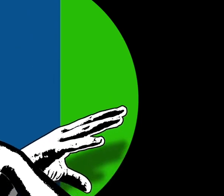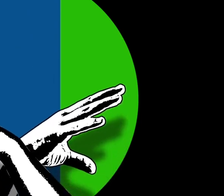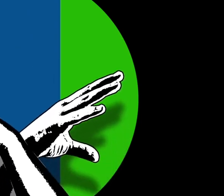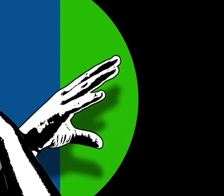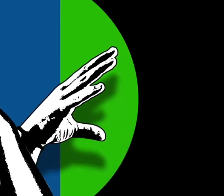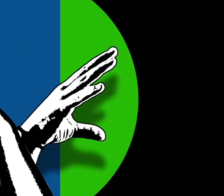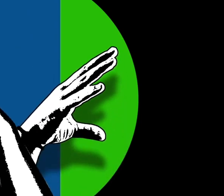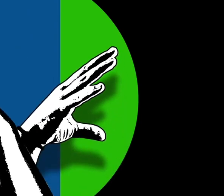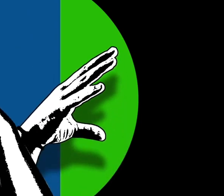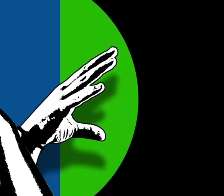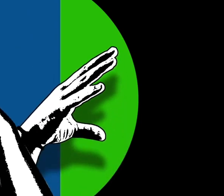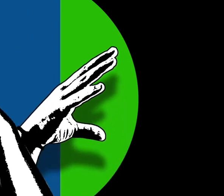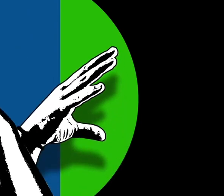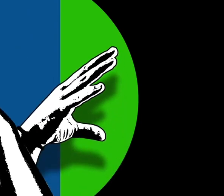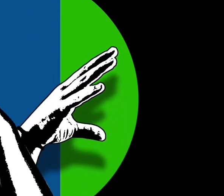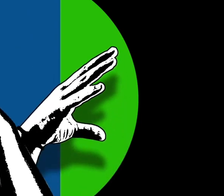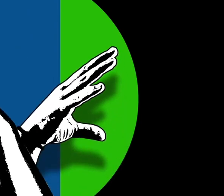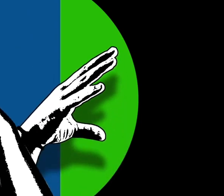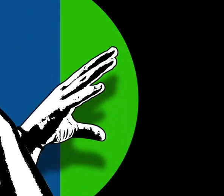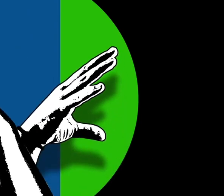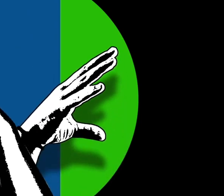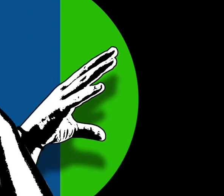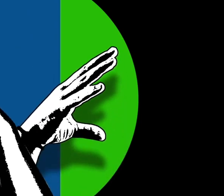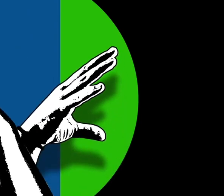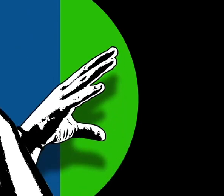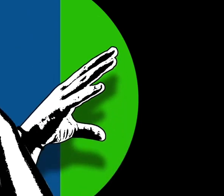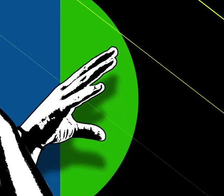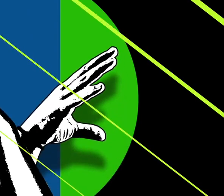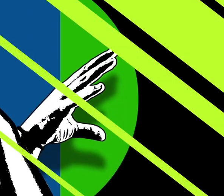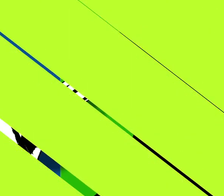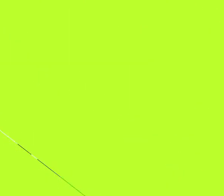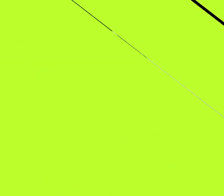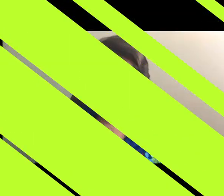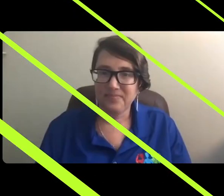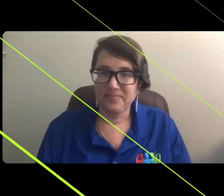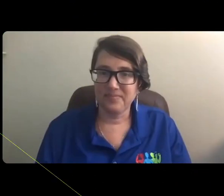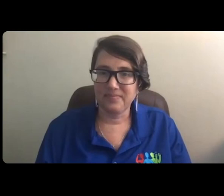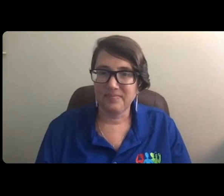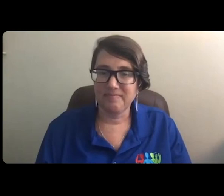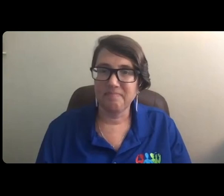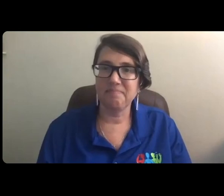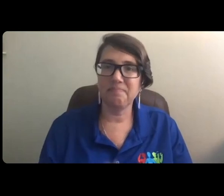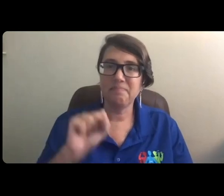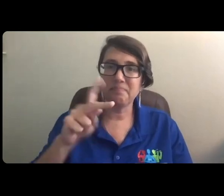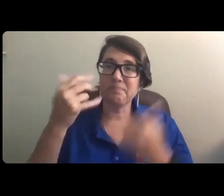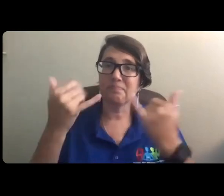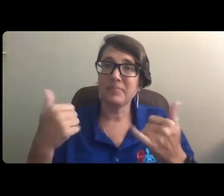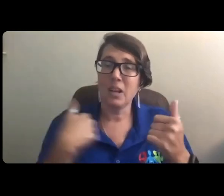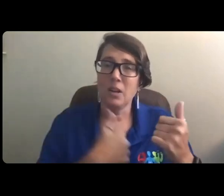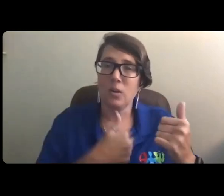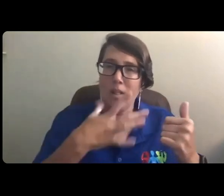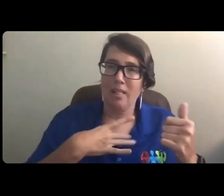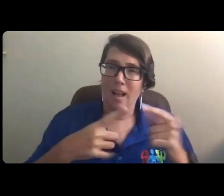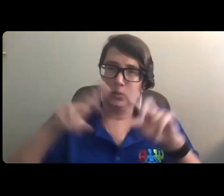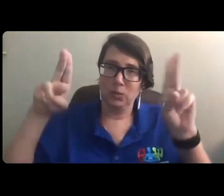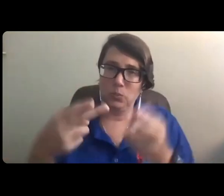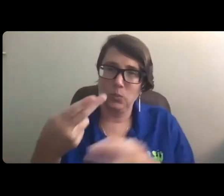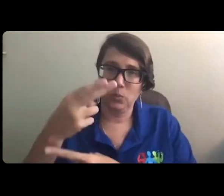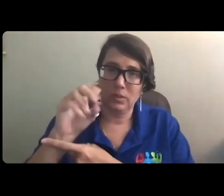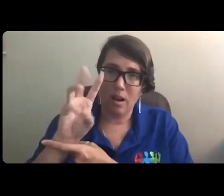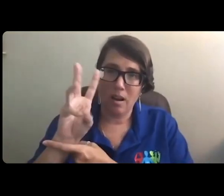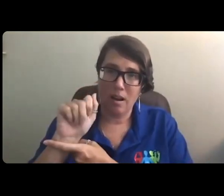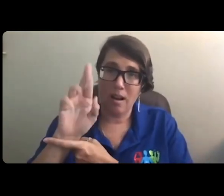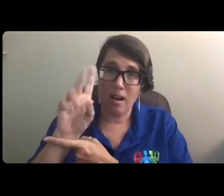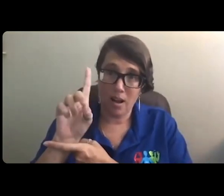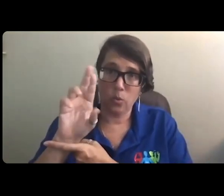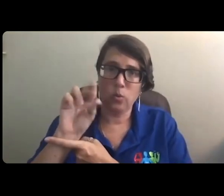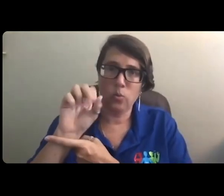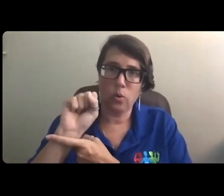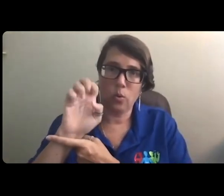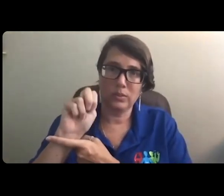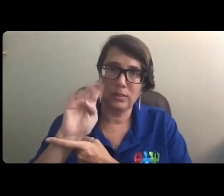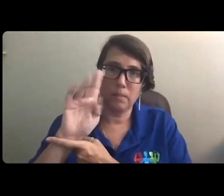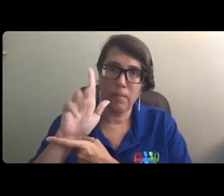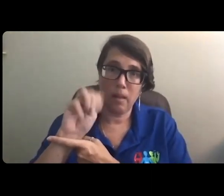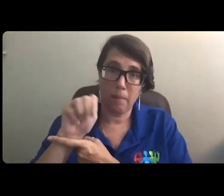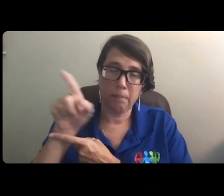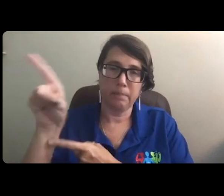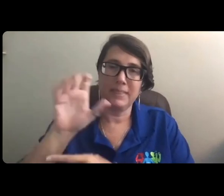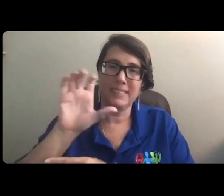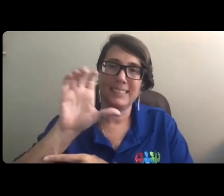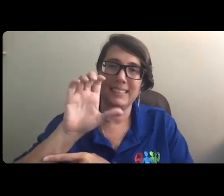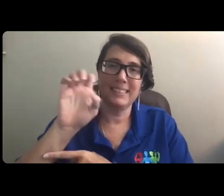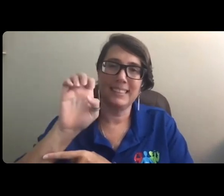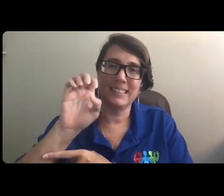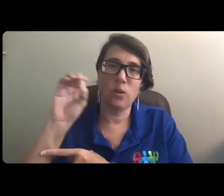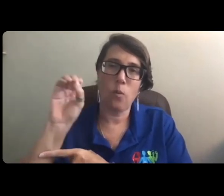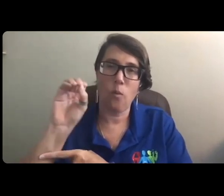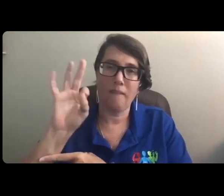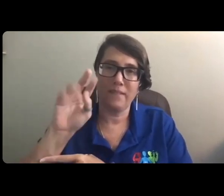At this point I would like to introduce Howard Rosenblum,